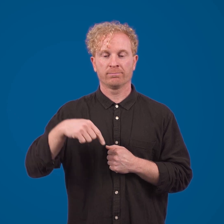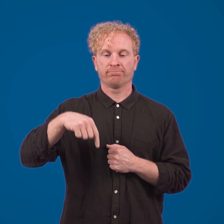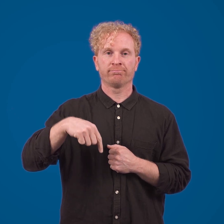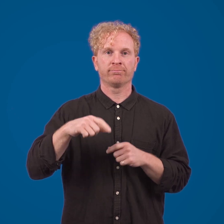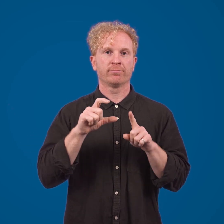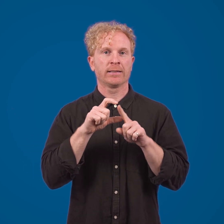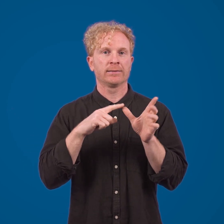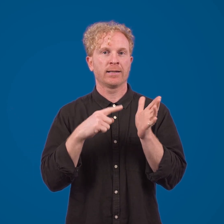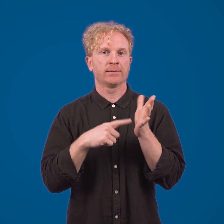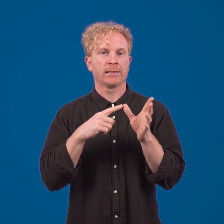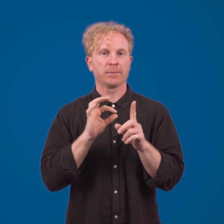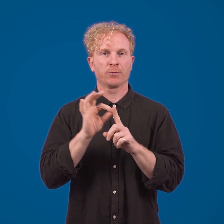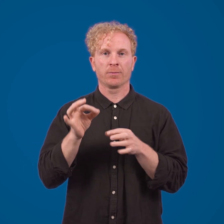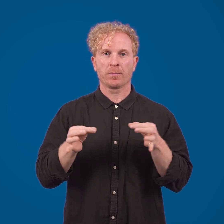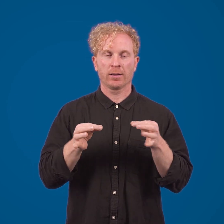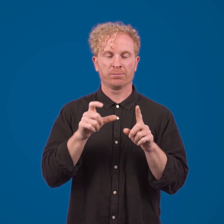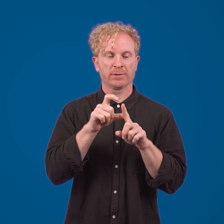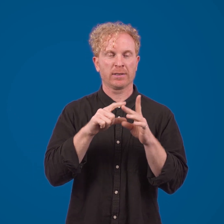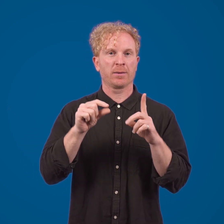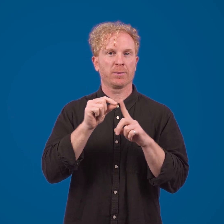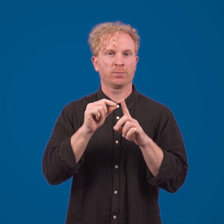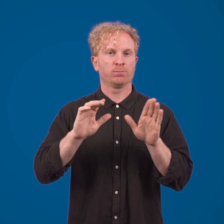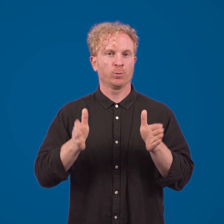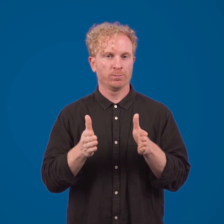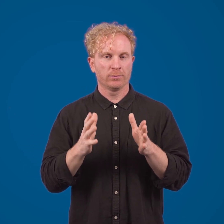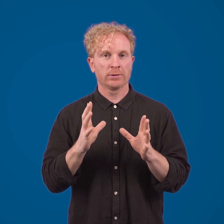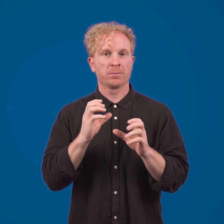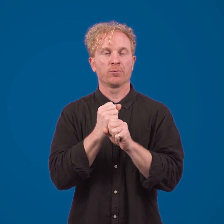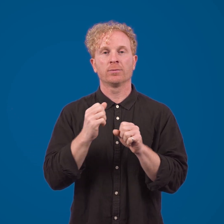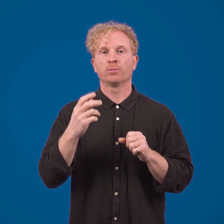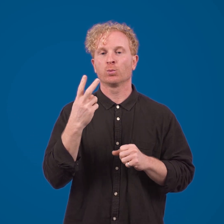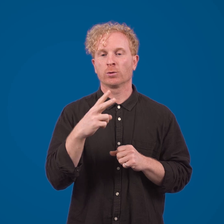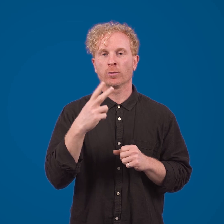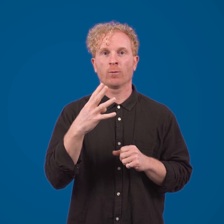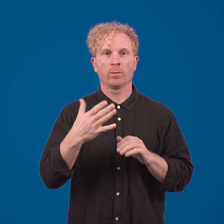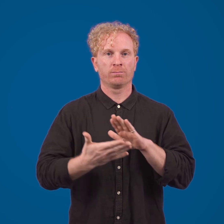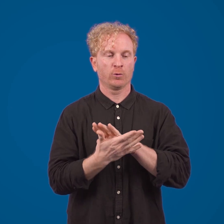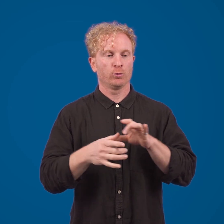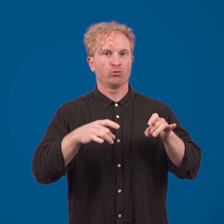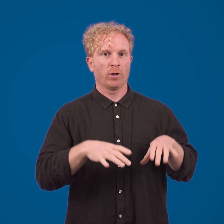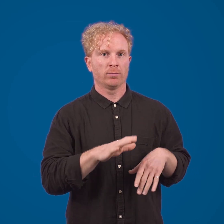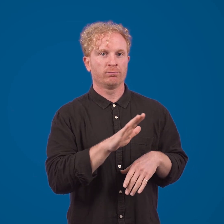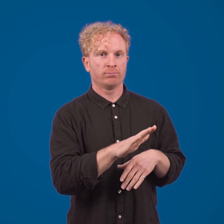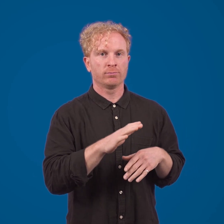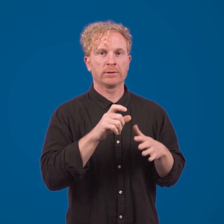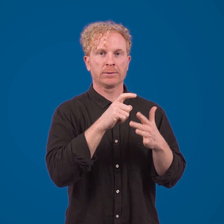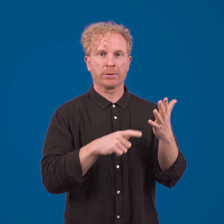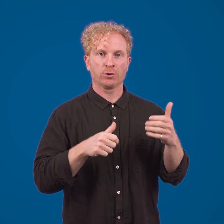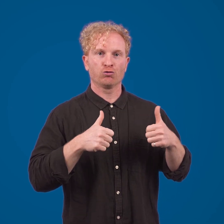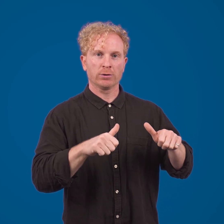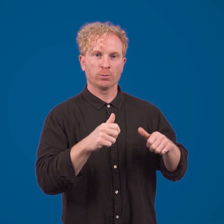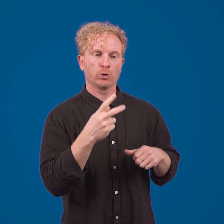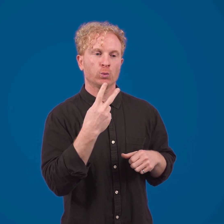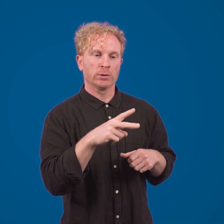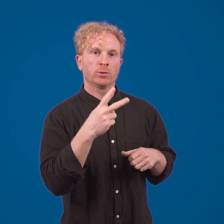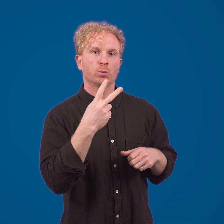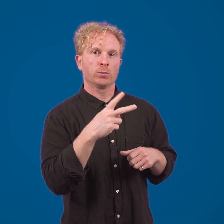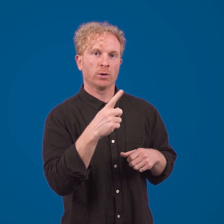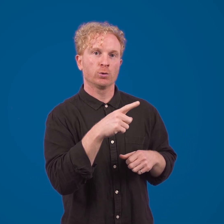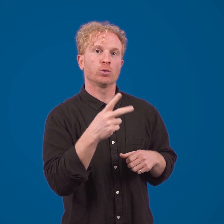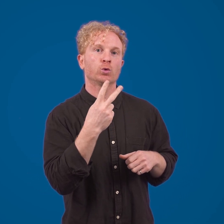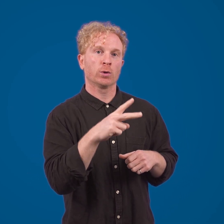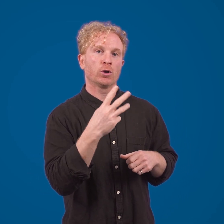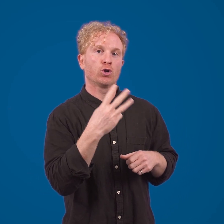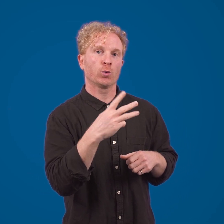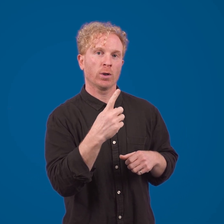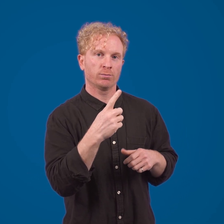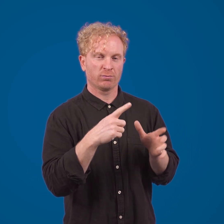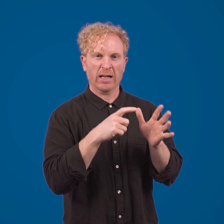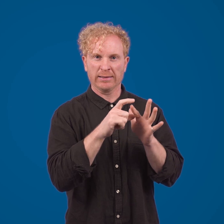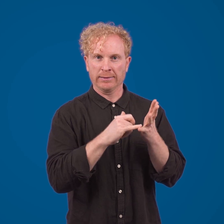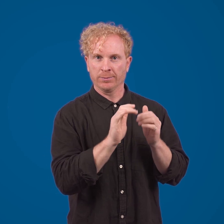This 2024 Data Improvement Plan (DIP) Summary under Australia’s Disability Strategy 2021-2031 (ADS)